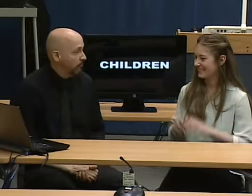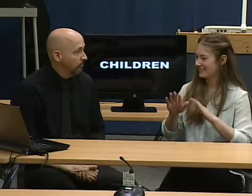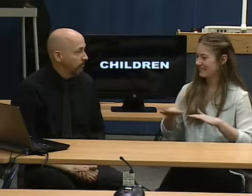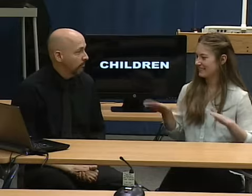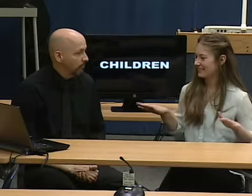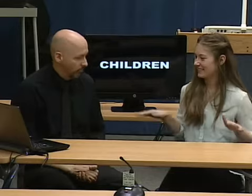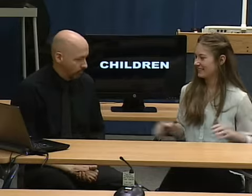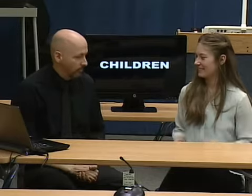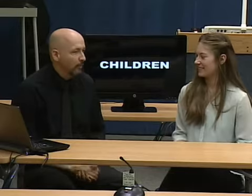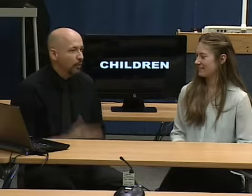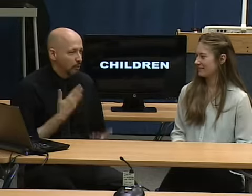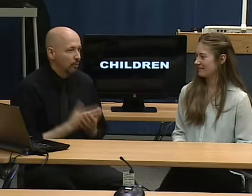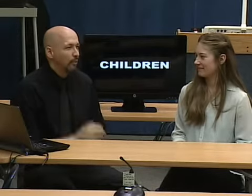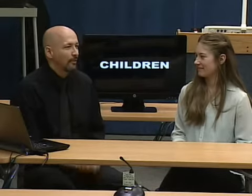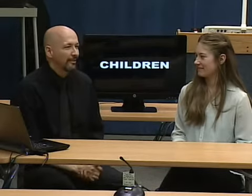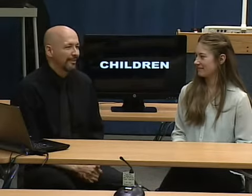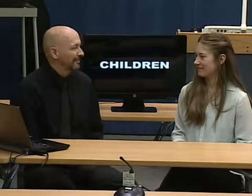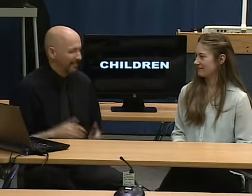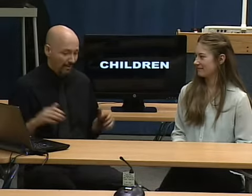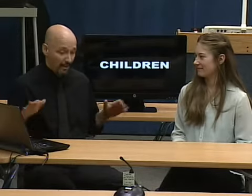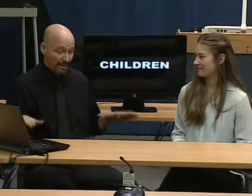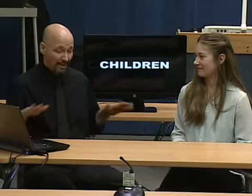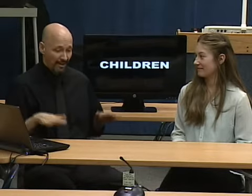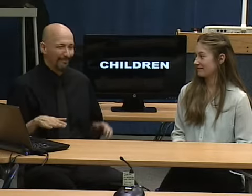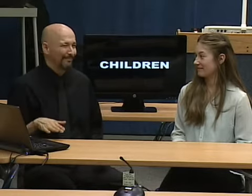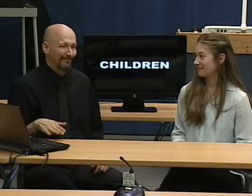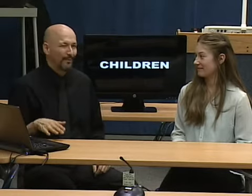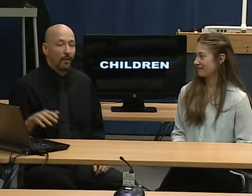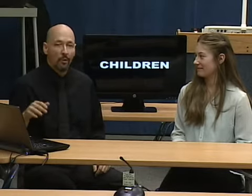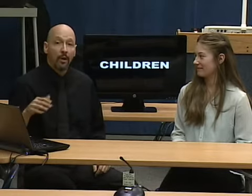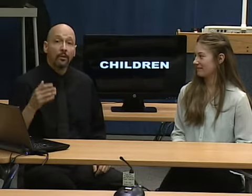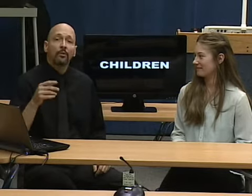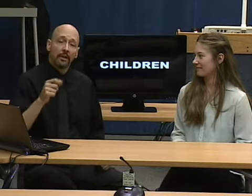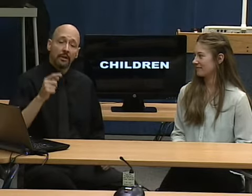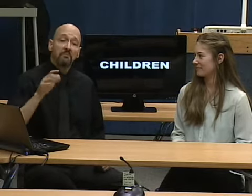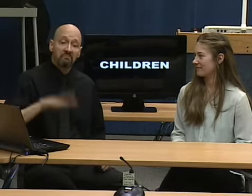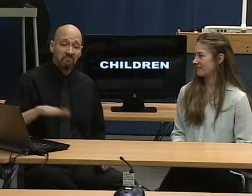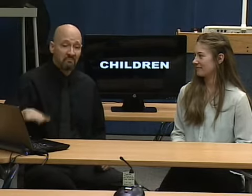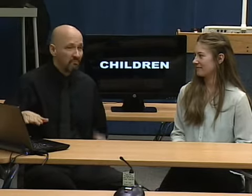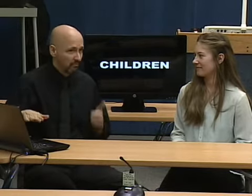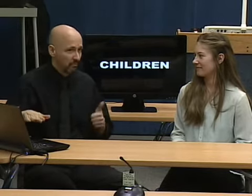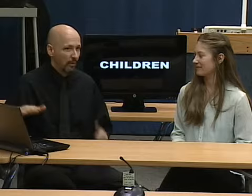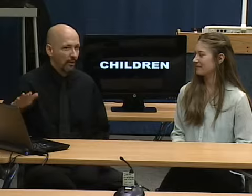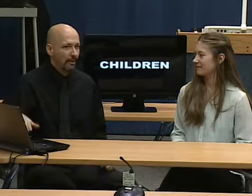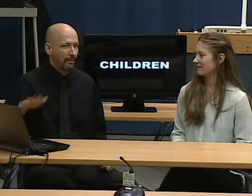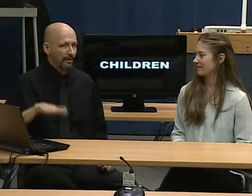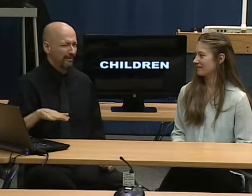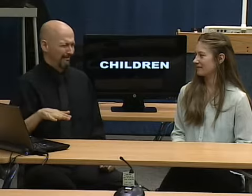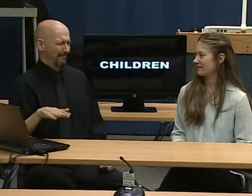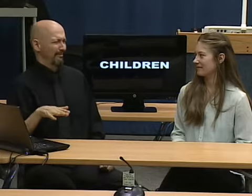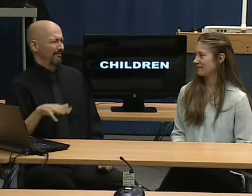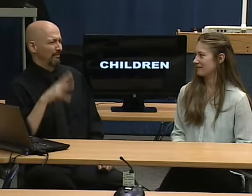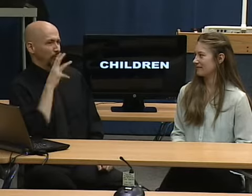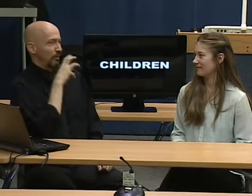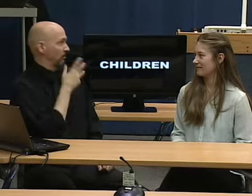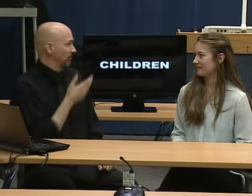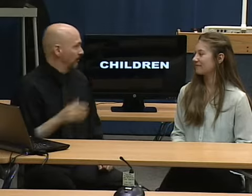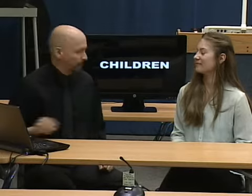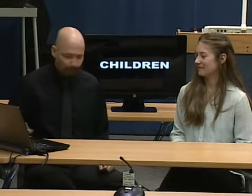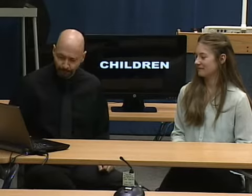Children. Good. But not like this. Yes, you can sign it with one hand. But not this direction. Weird.